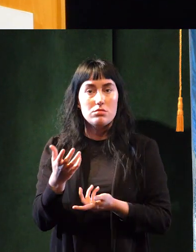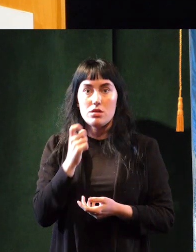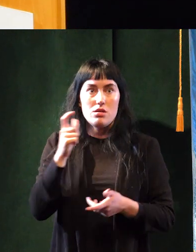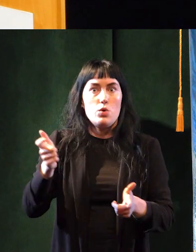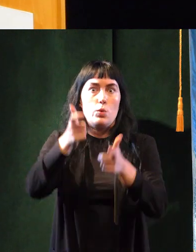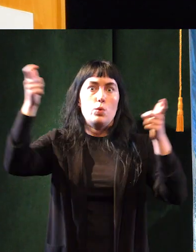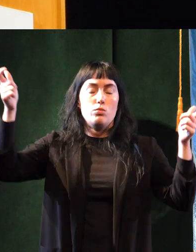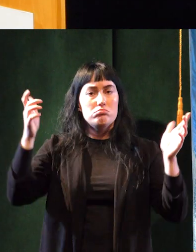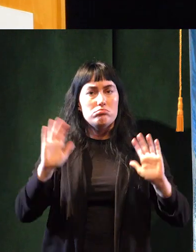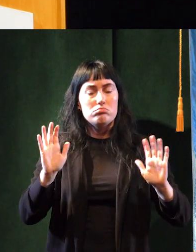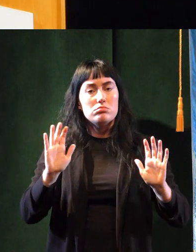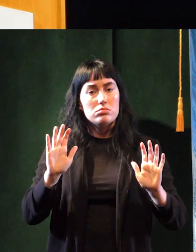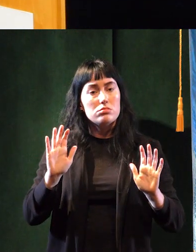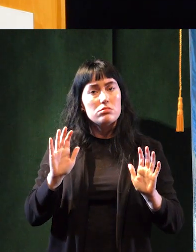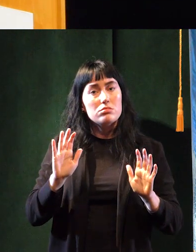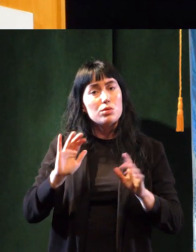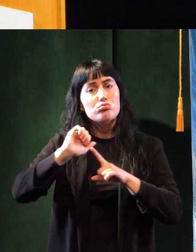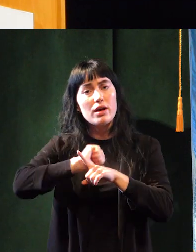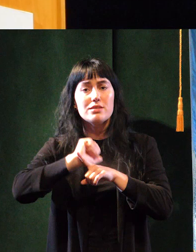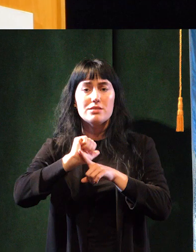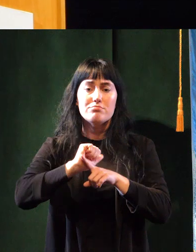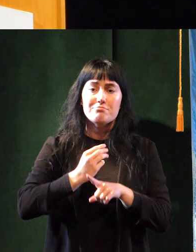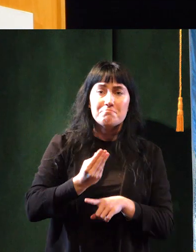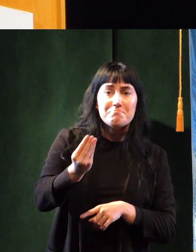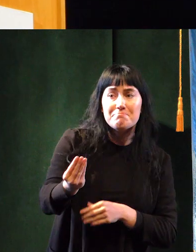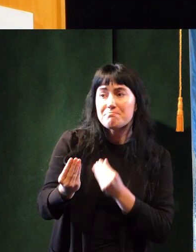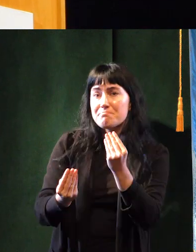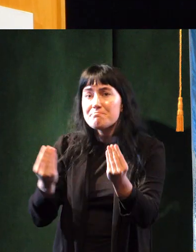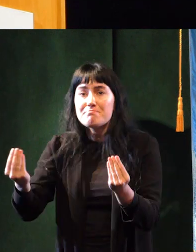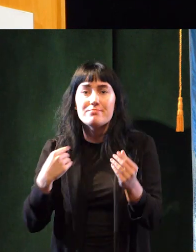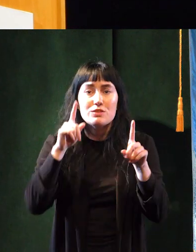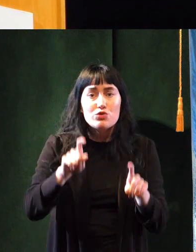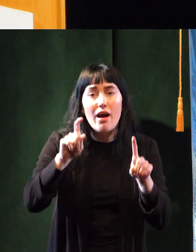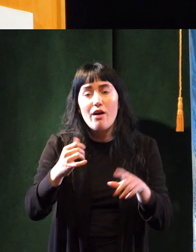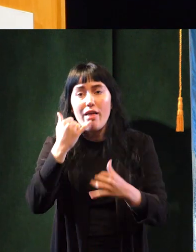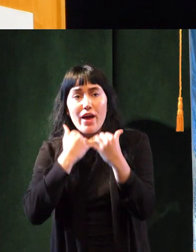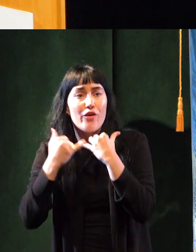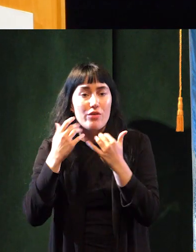magnanimous moment but it does take practice trial and error the more you